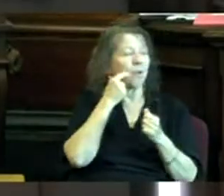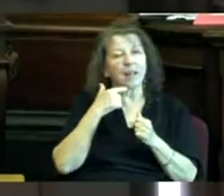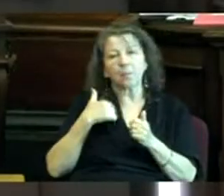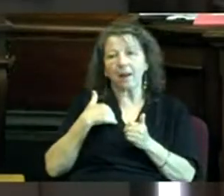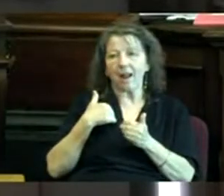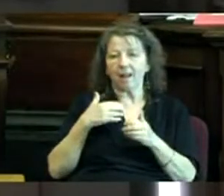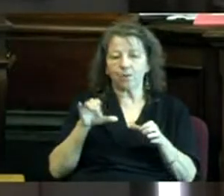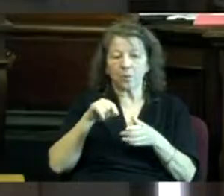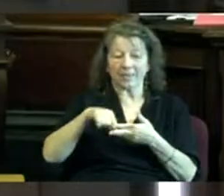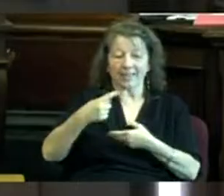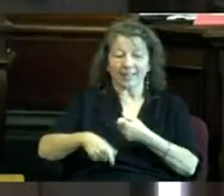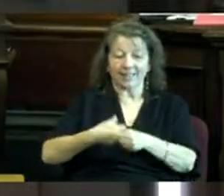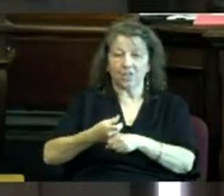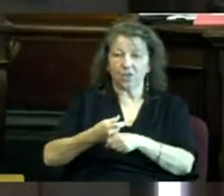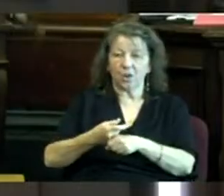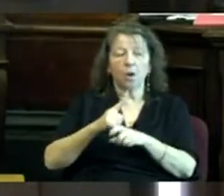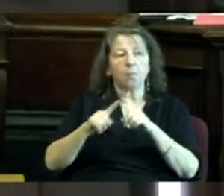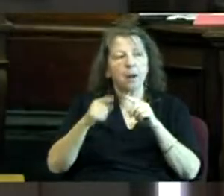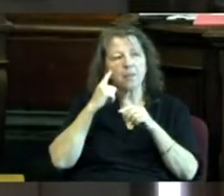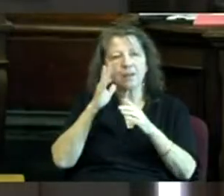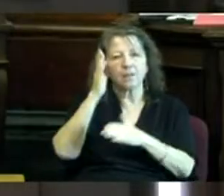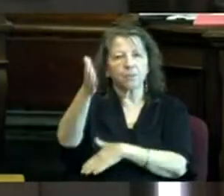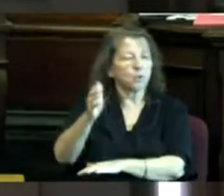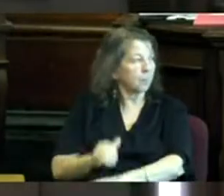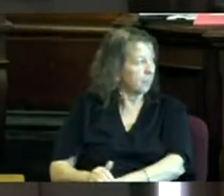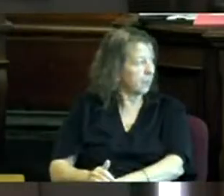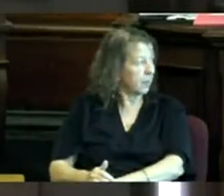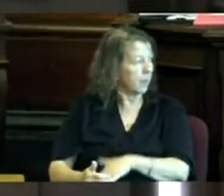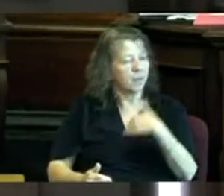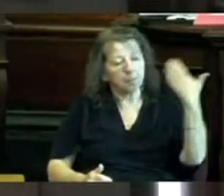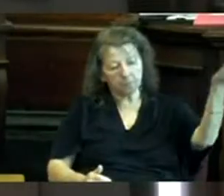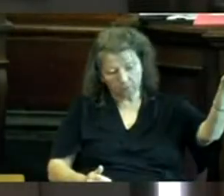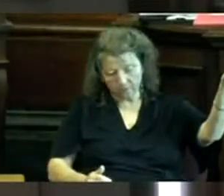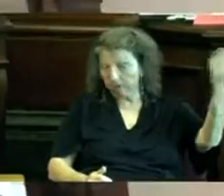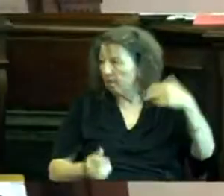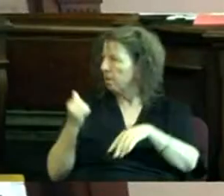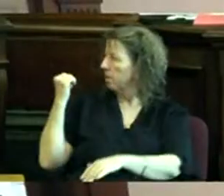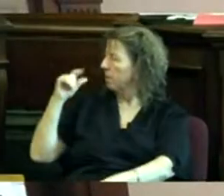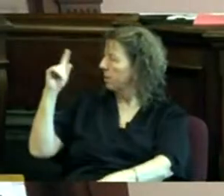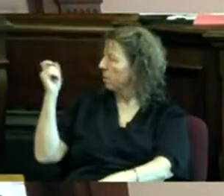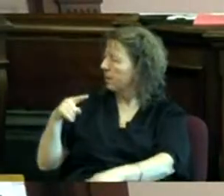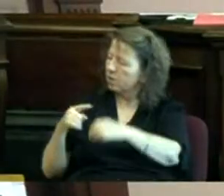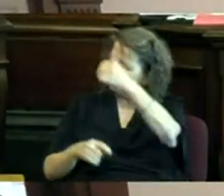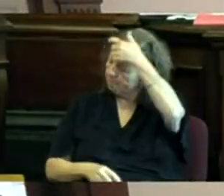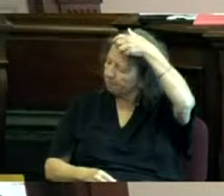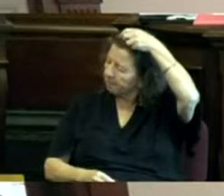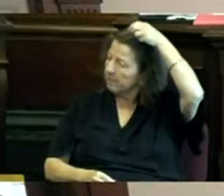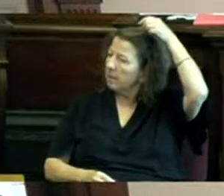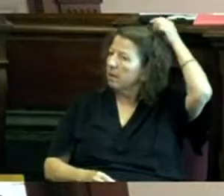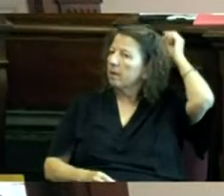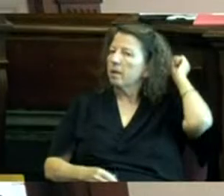hoping that I know it's a lot more money. I don't think we have the appetite for that this